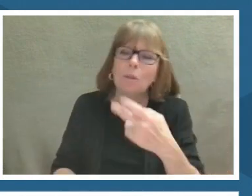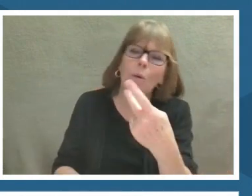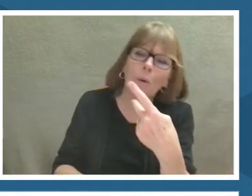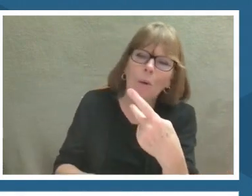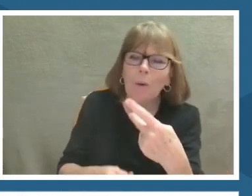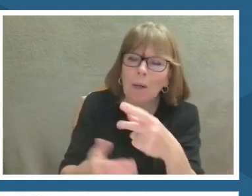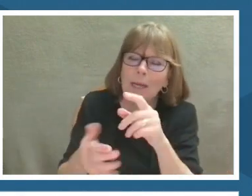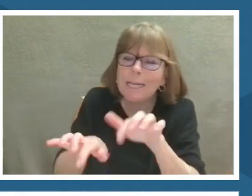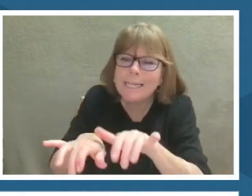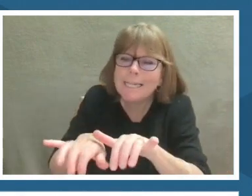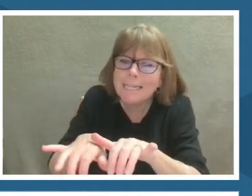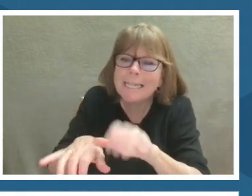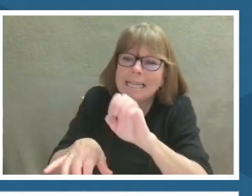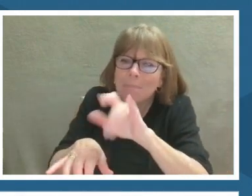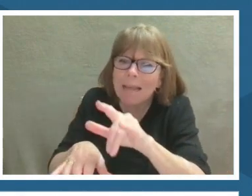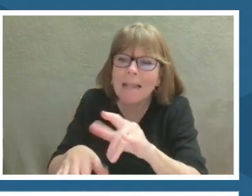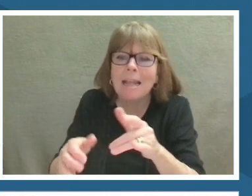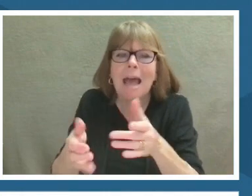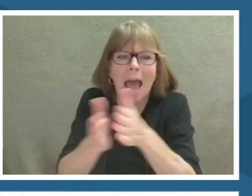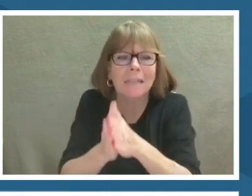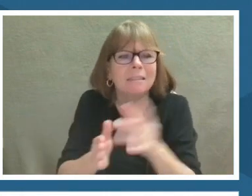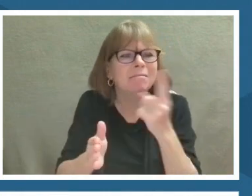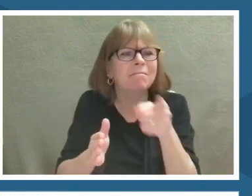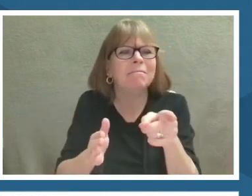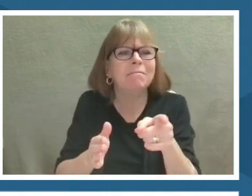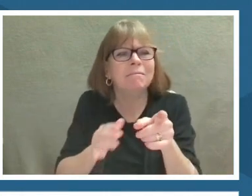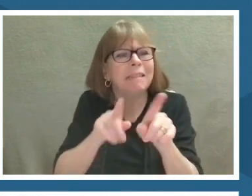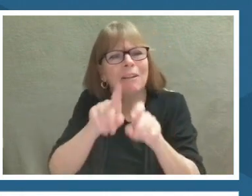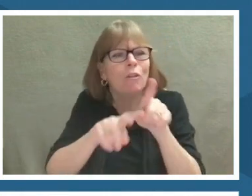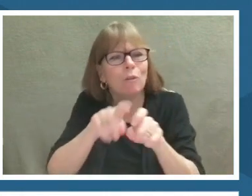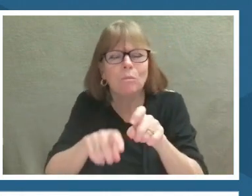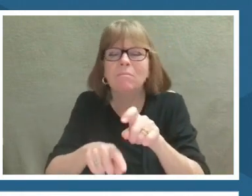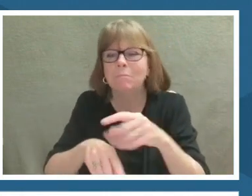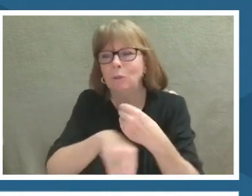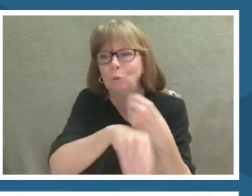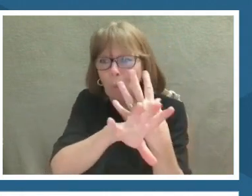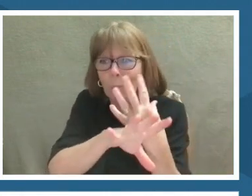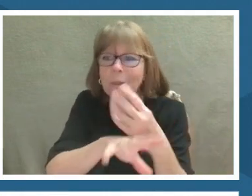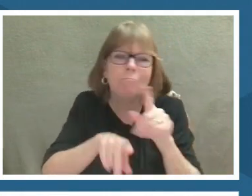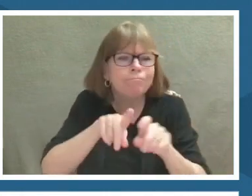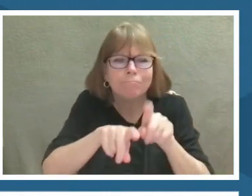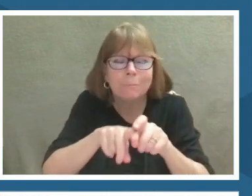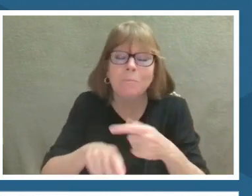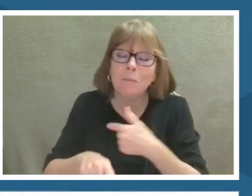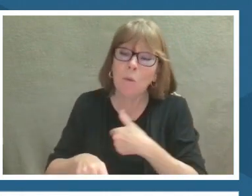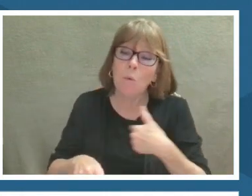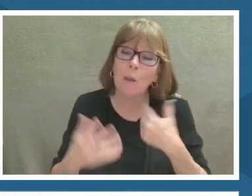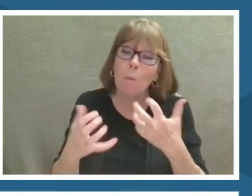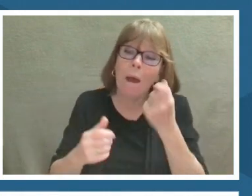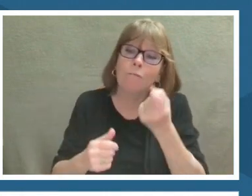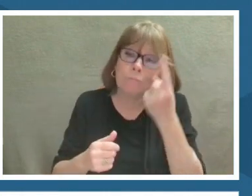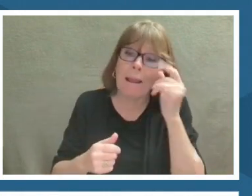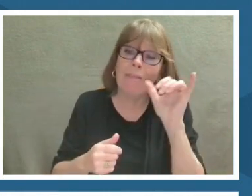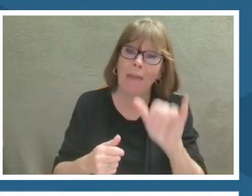zoom so we're doing uh work to understand uh the issue but also to